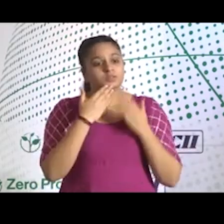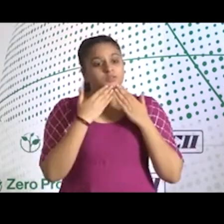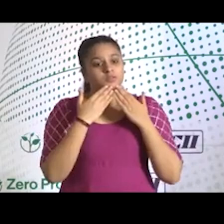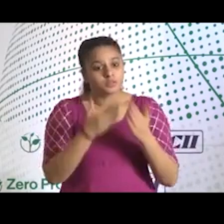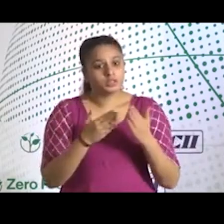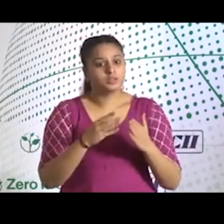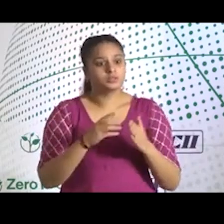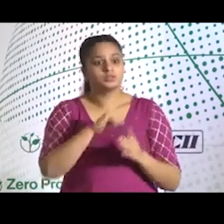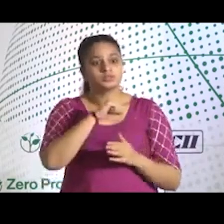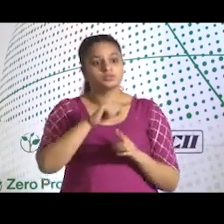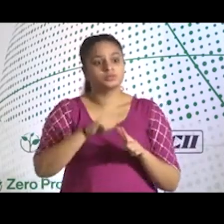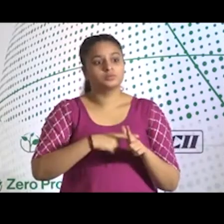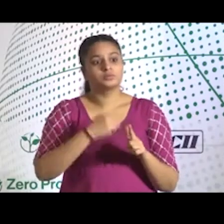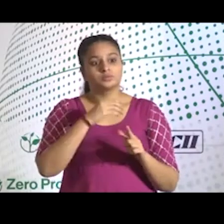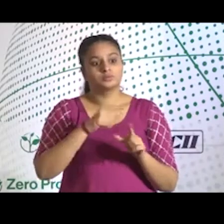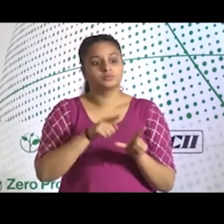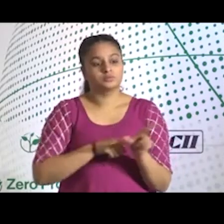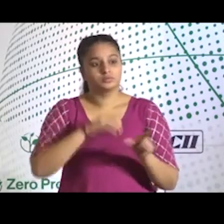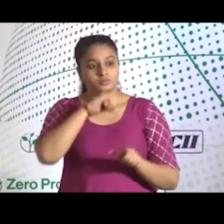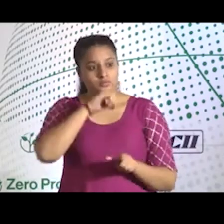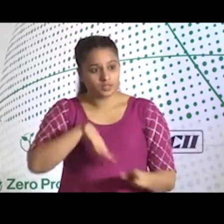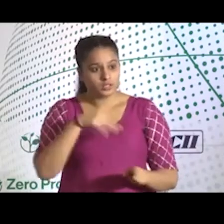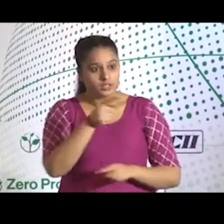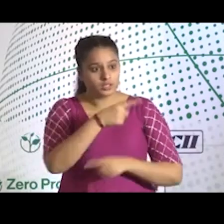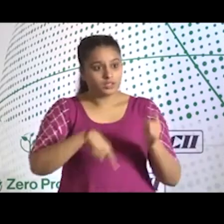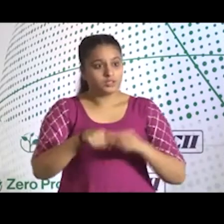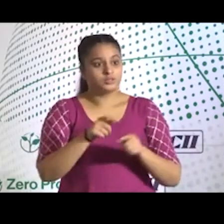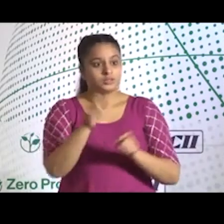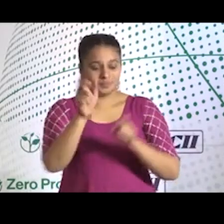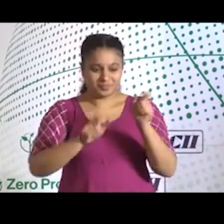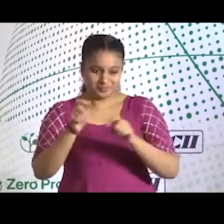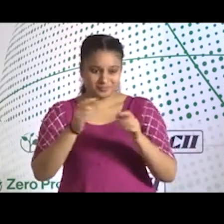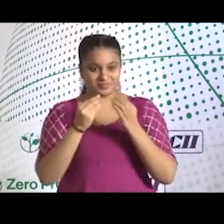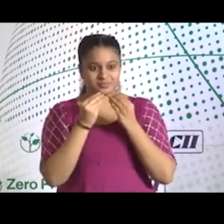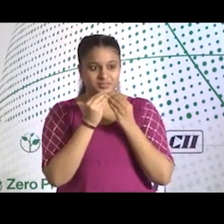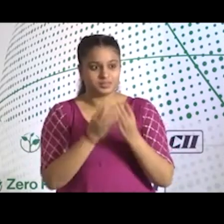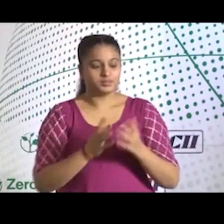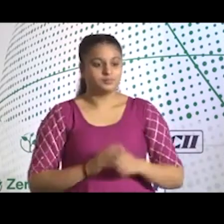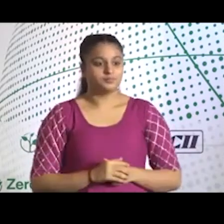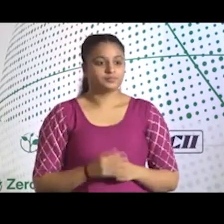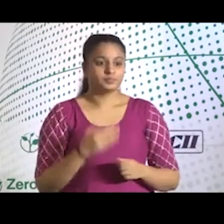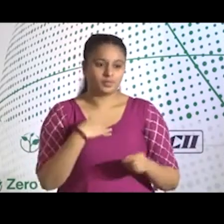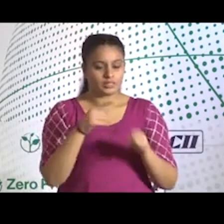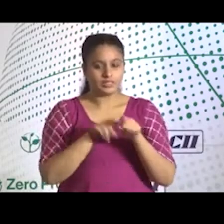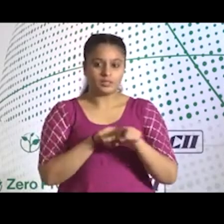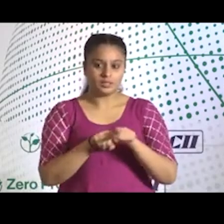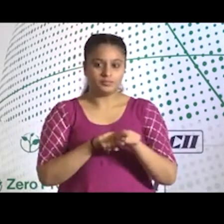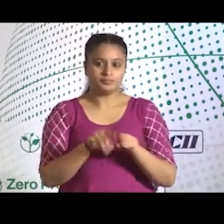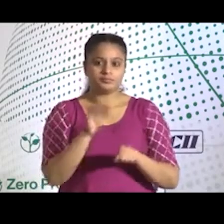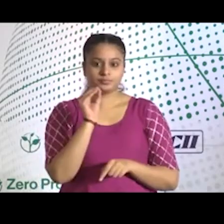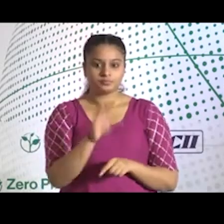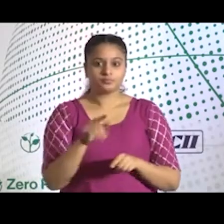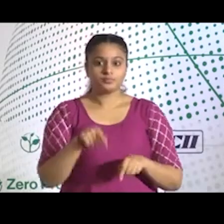and just with whom we work on making enabling. So I want to give an example of how this has